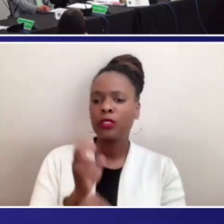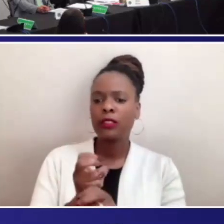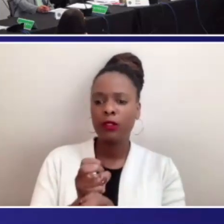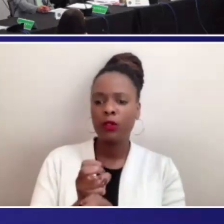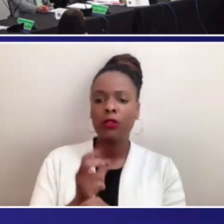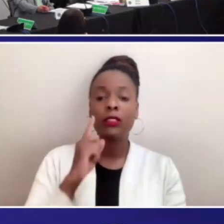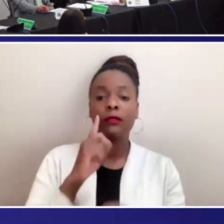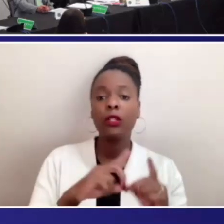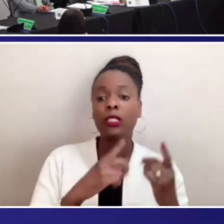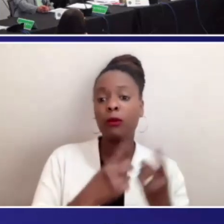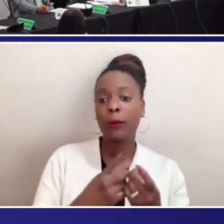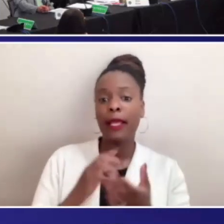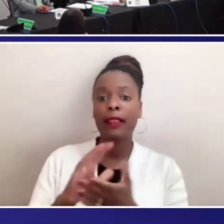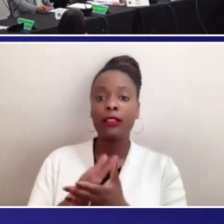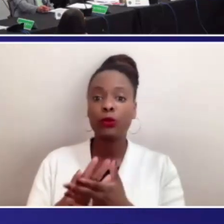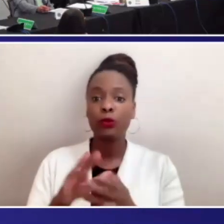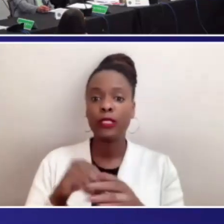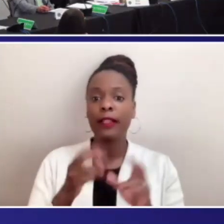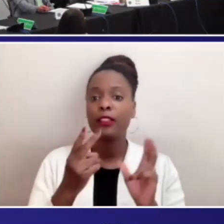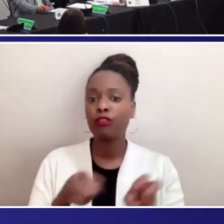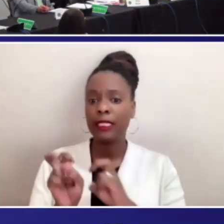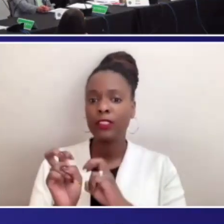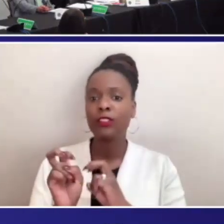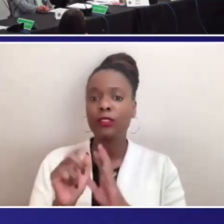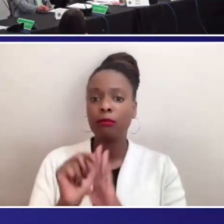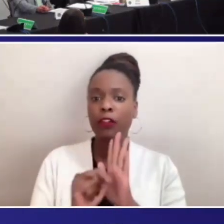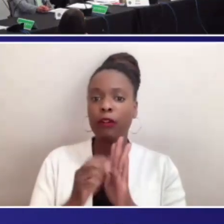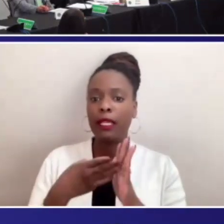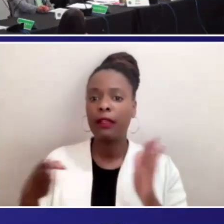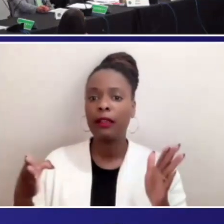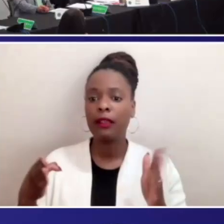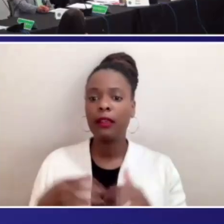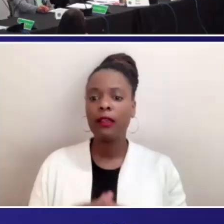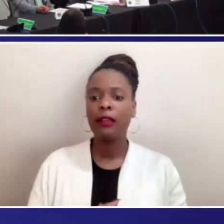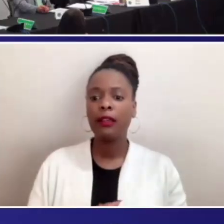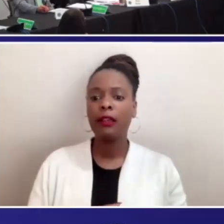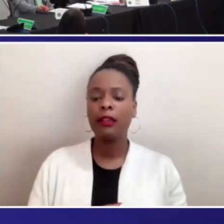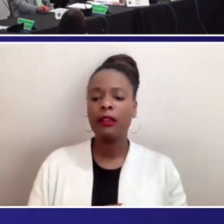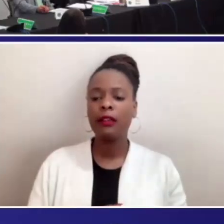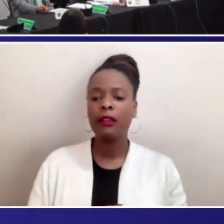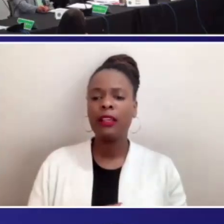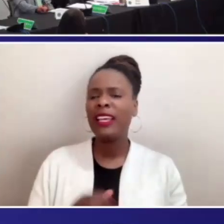this transition period. So -- and we don't think this just never will rise to a cost that is super relevant